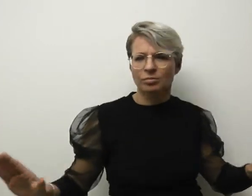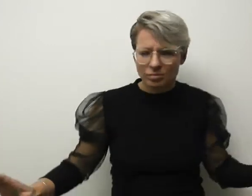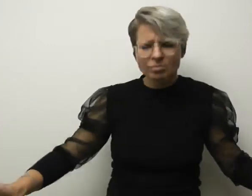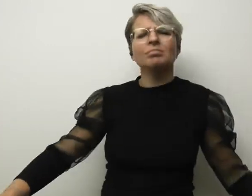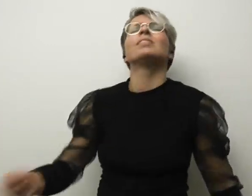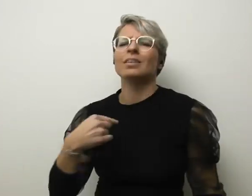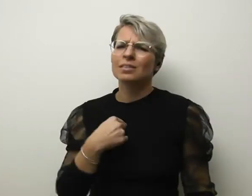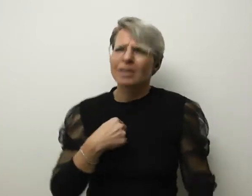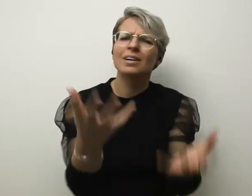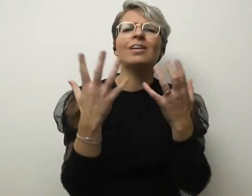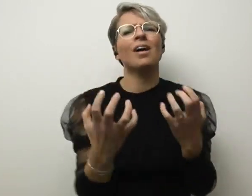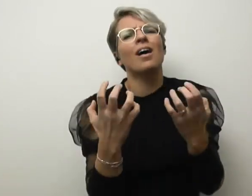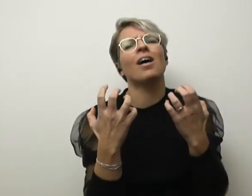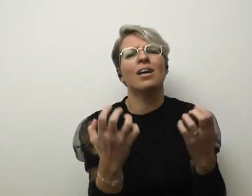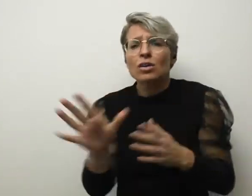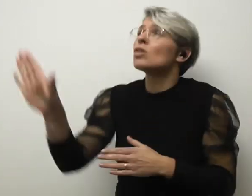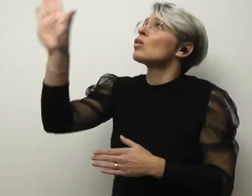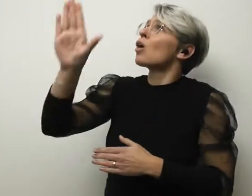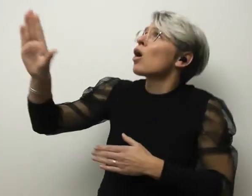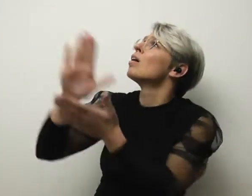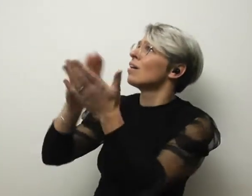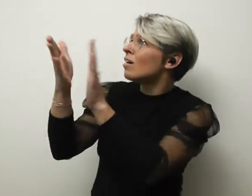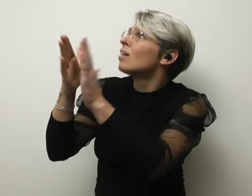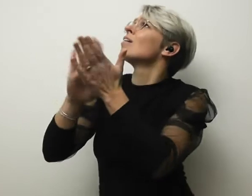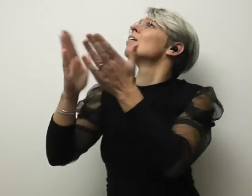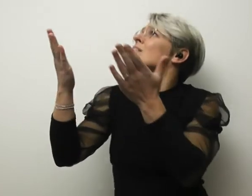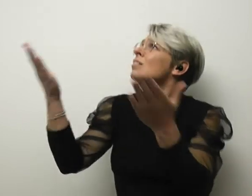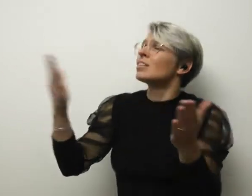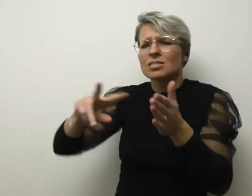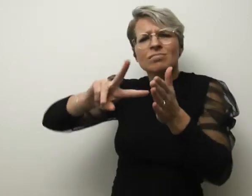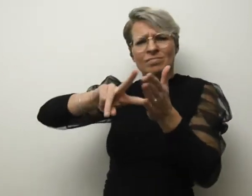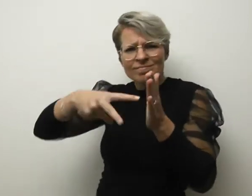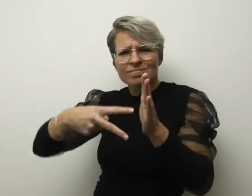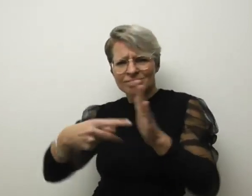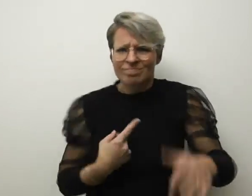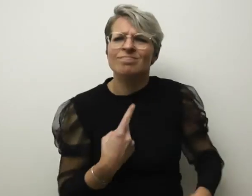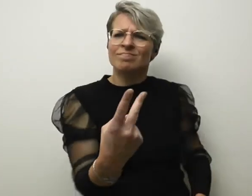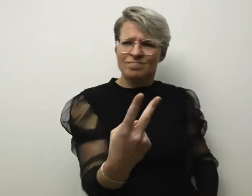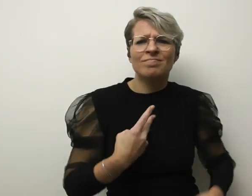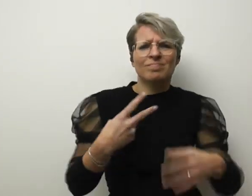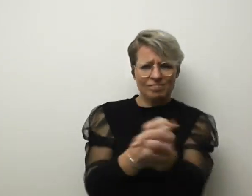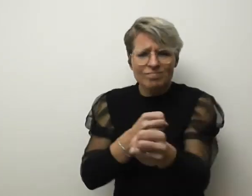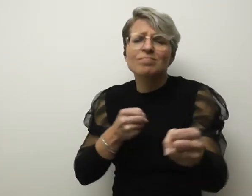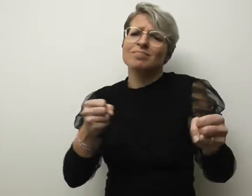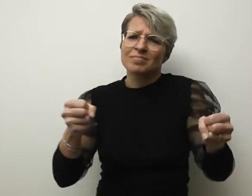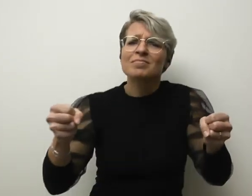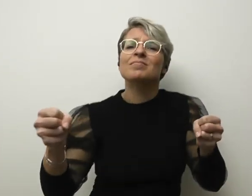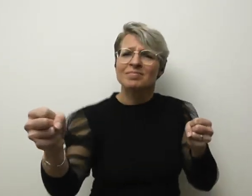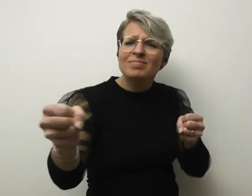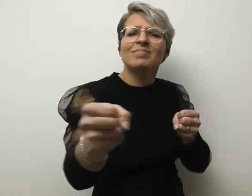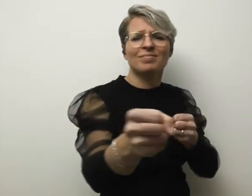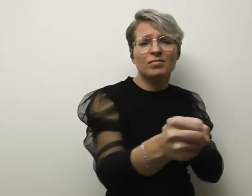If I only could, I'd make a deal with God, And I'd get him to swap our places,